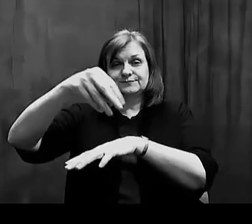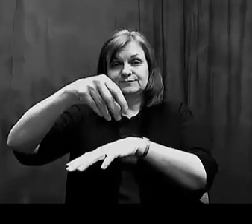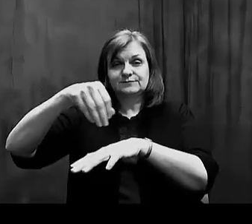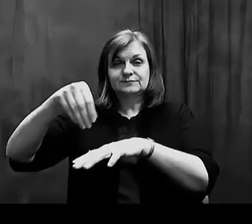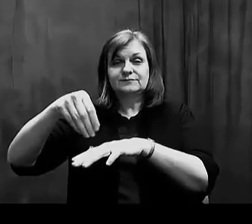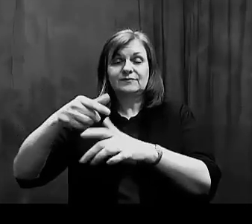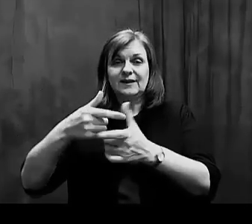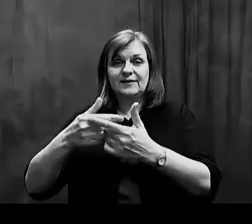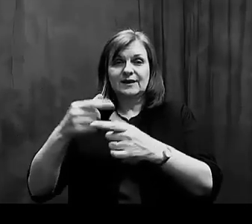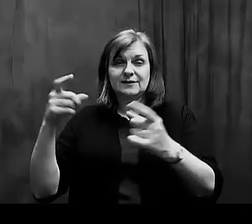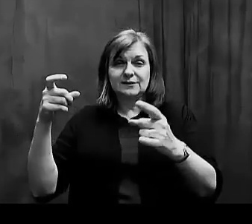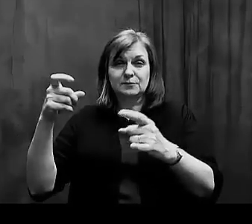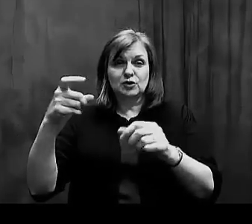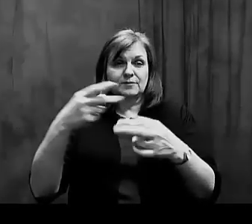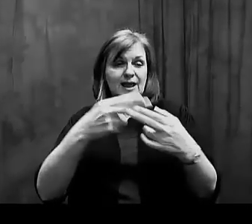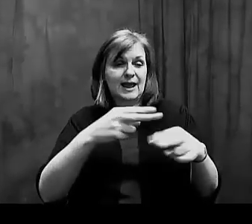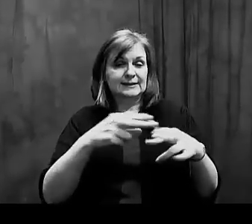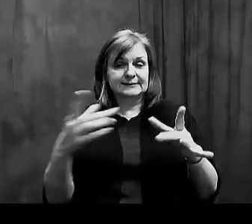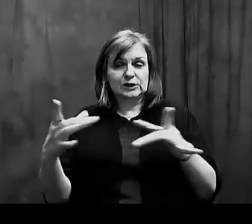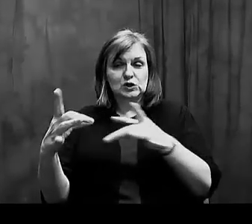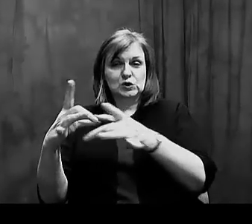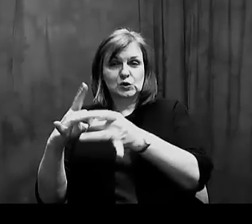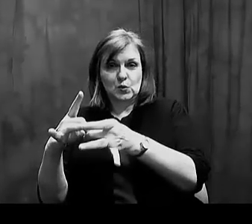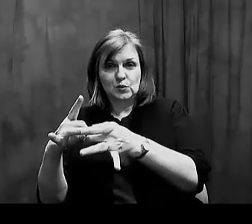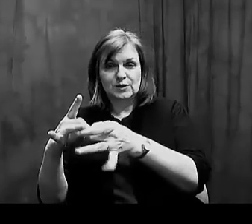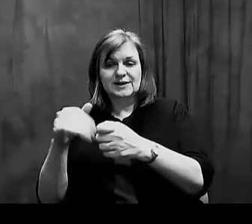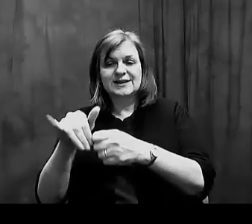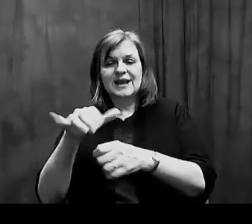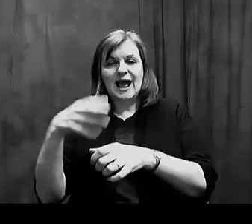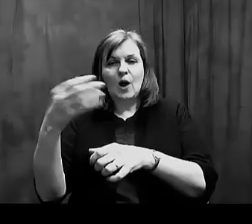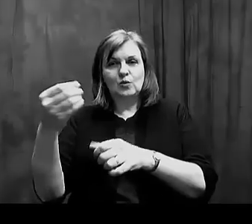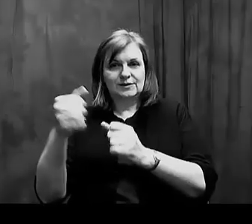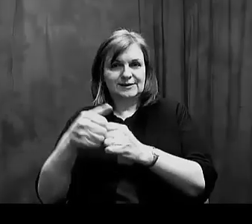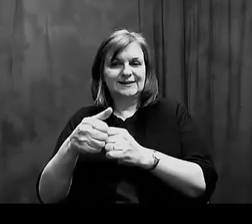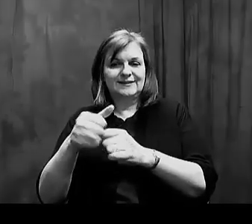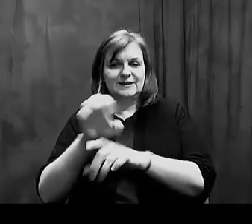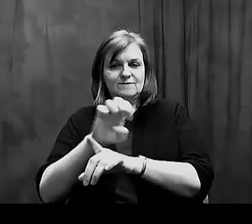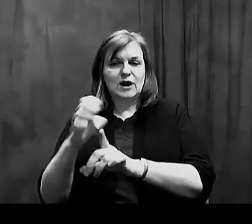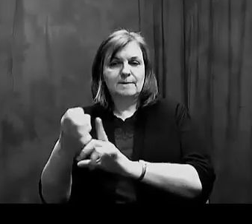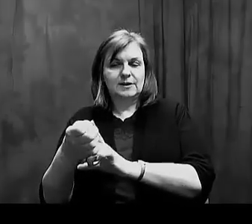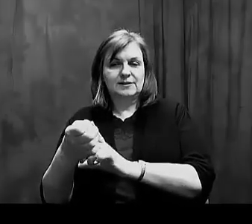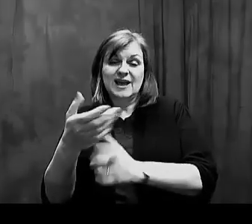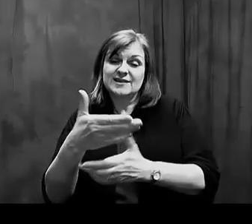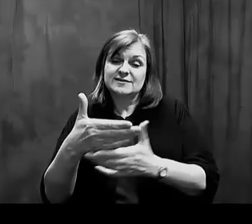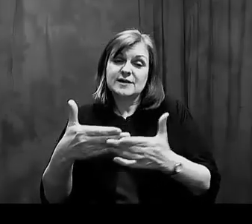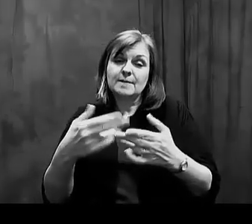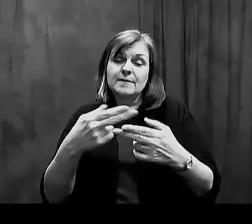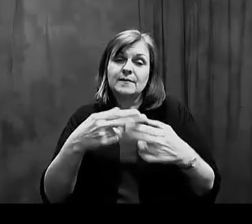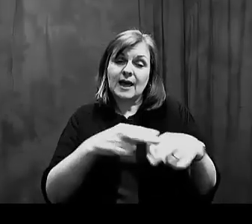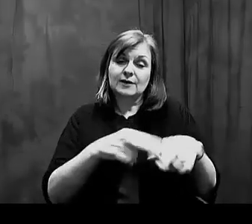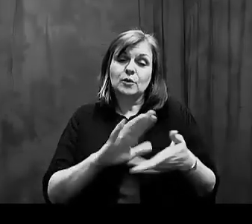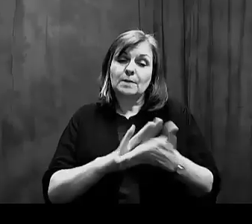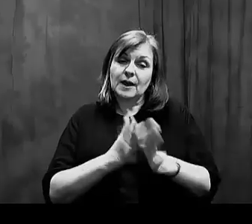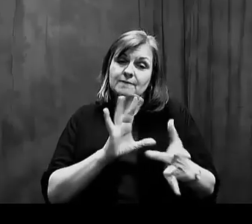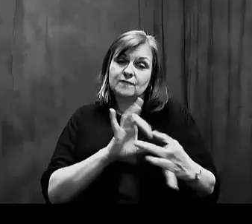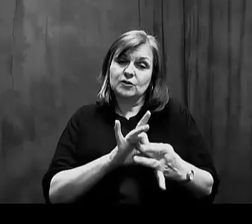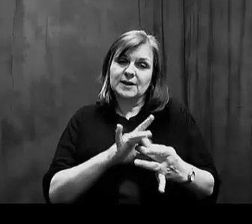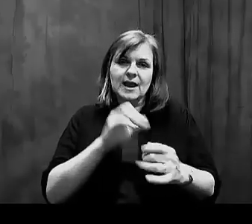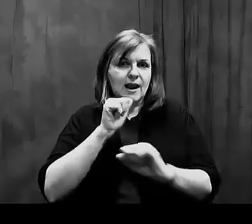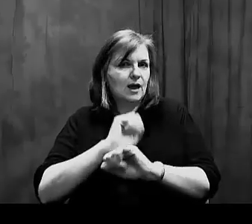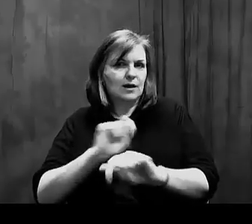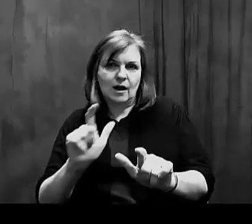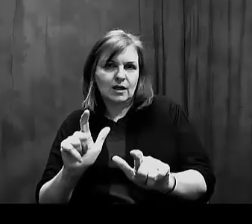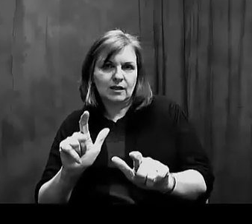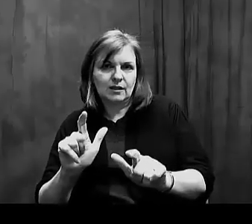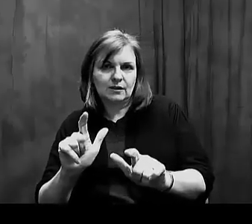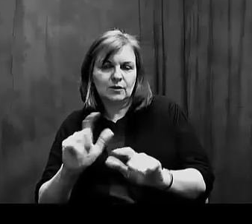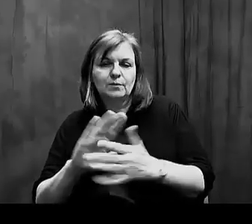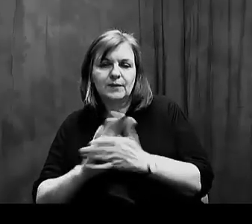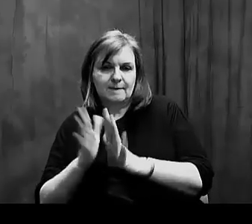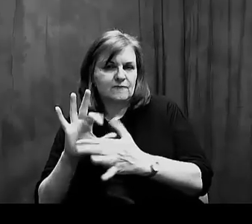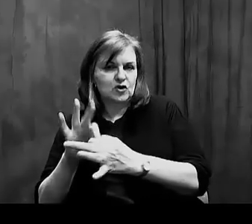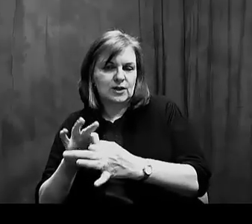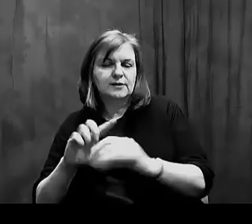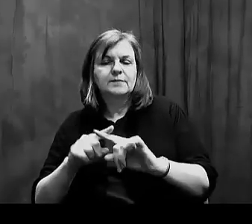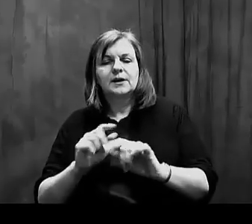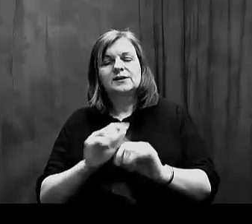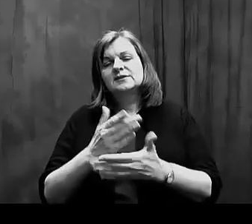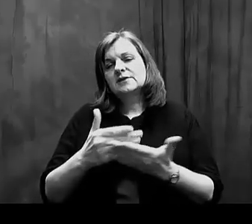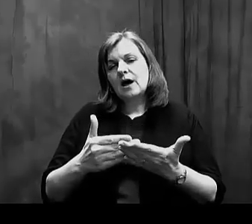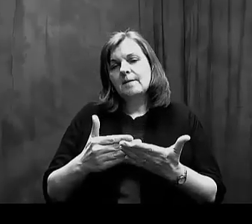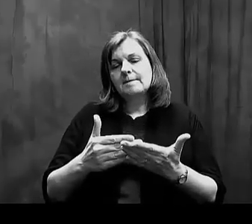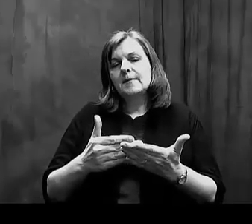laid externally by the female then the male will produce sperm over top of the eggs the sperm and eggs will actually unite in the environment